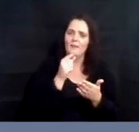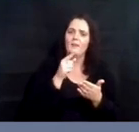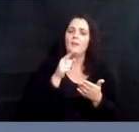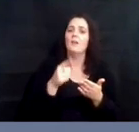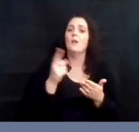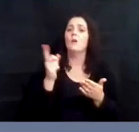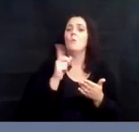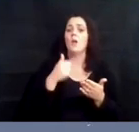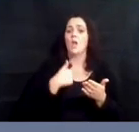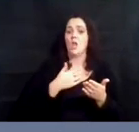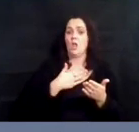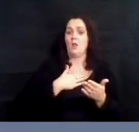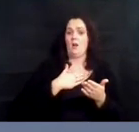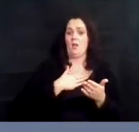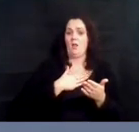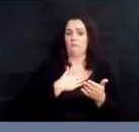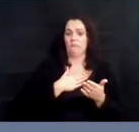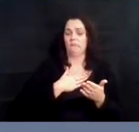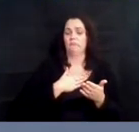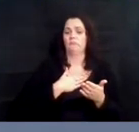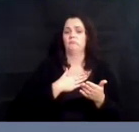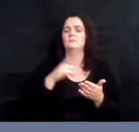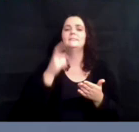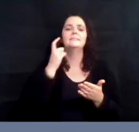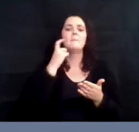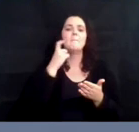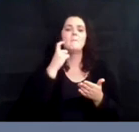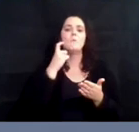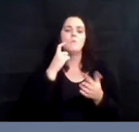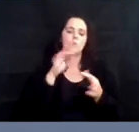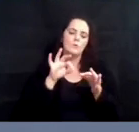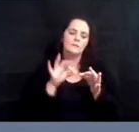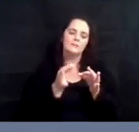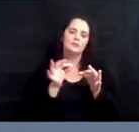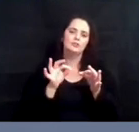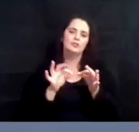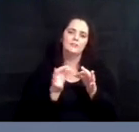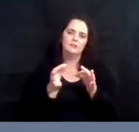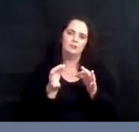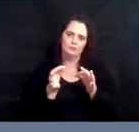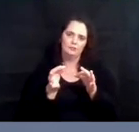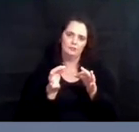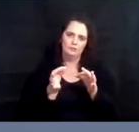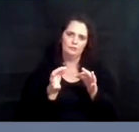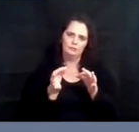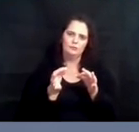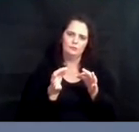the ones that I like the best is using a simple stitch, a needle and thread. And the reason that I like to do it that way